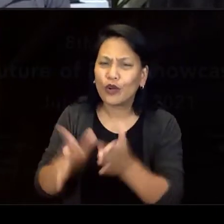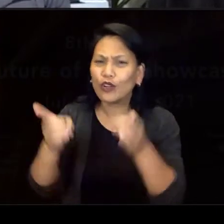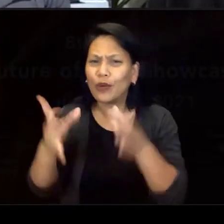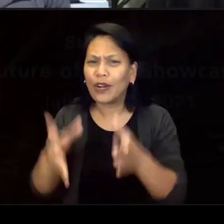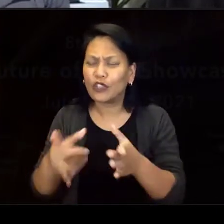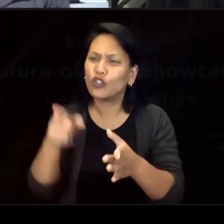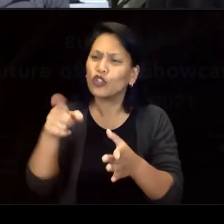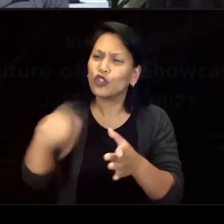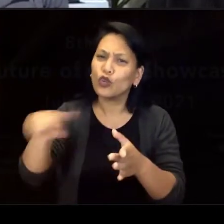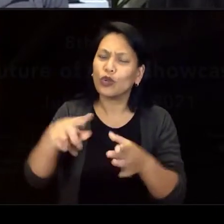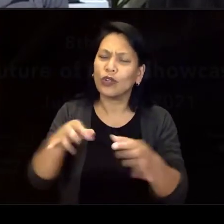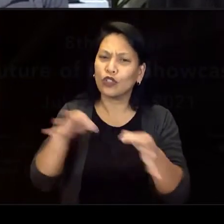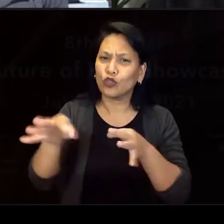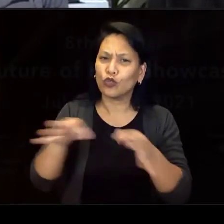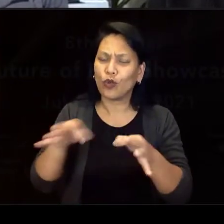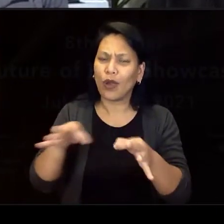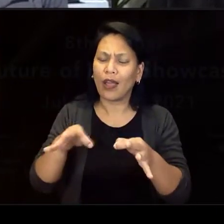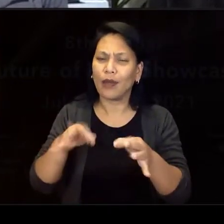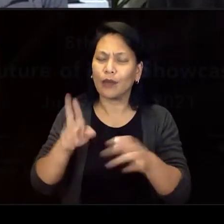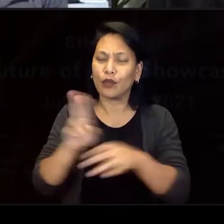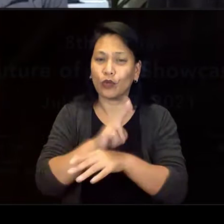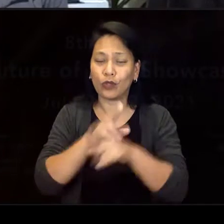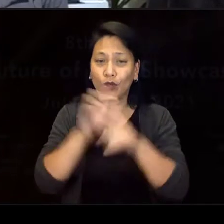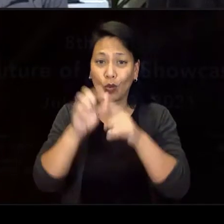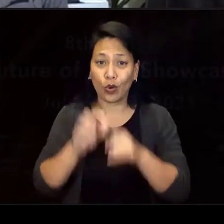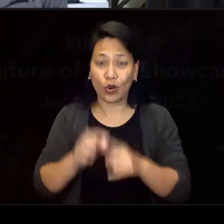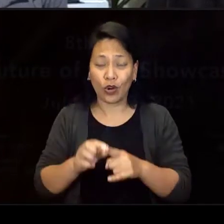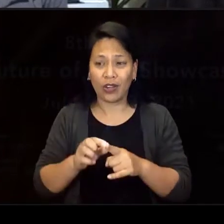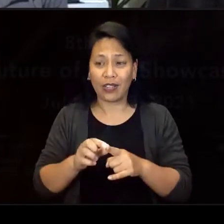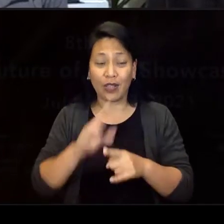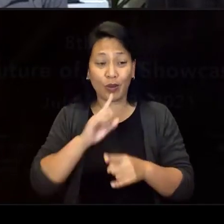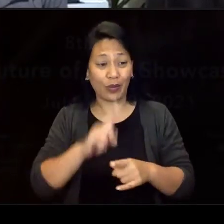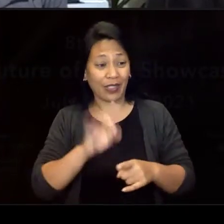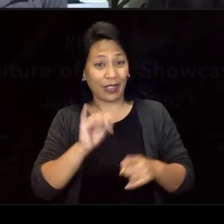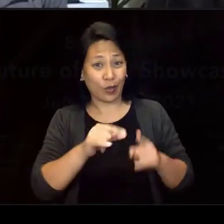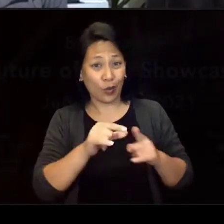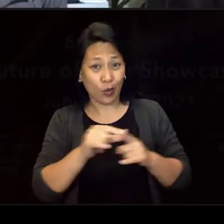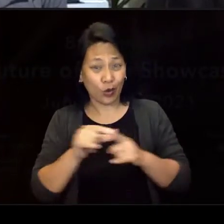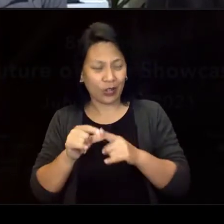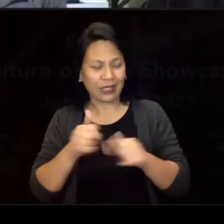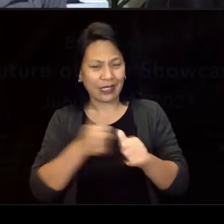in the words they want to use, because de-sexualizing the language when choreographing, I think is very